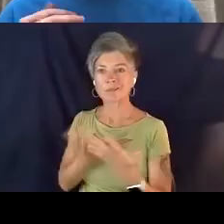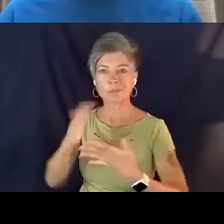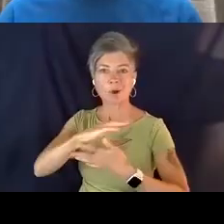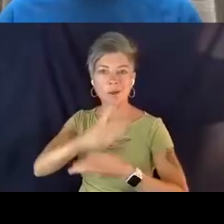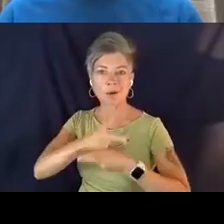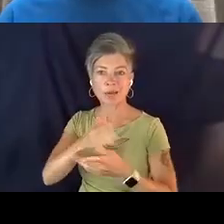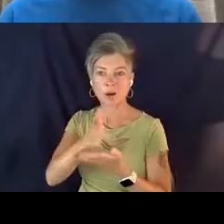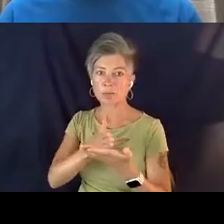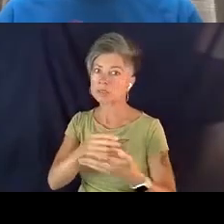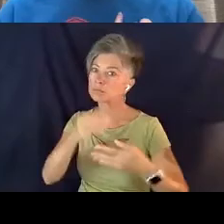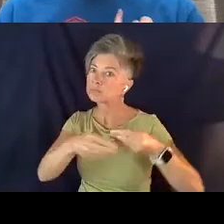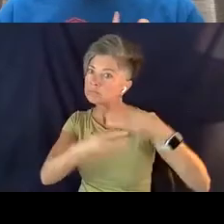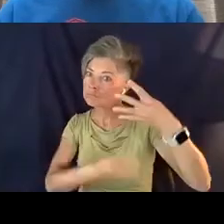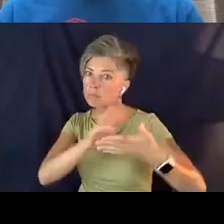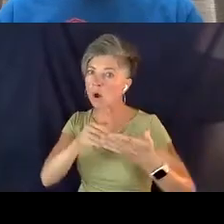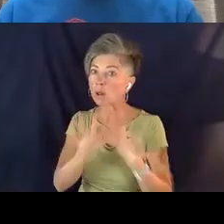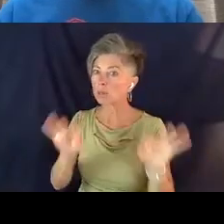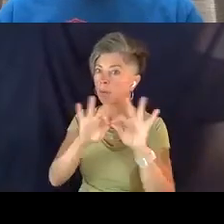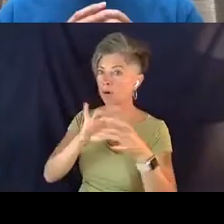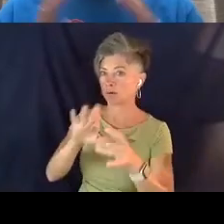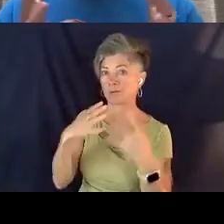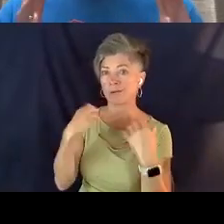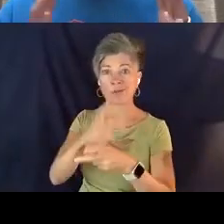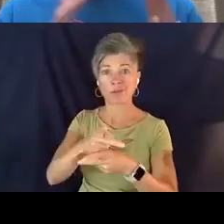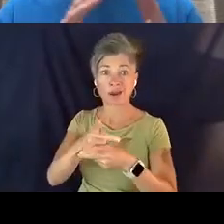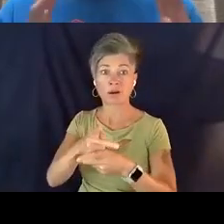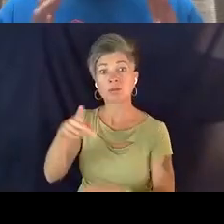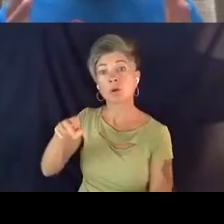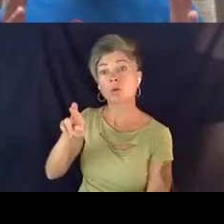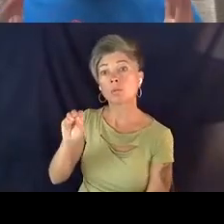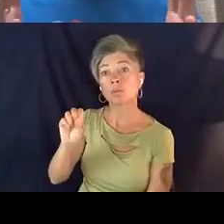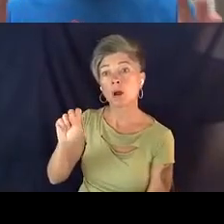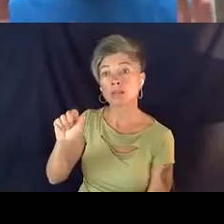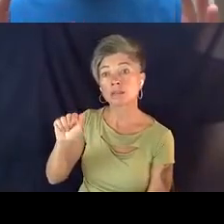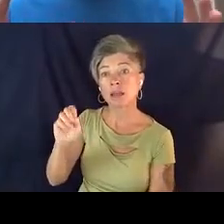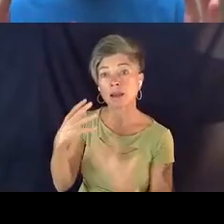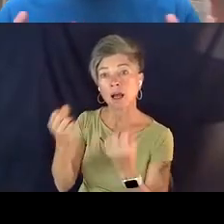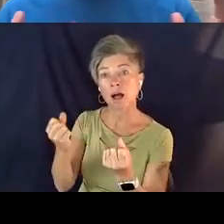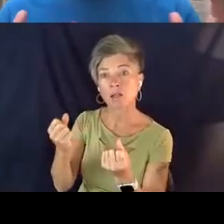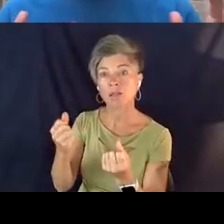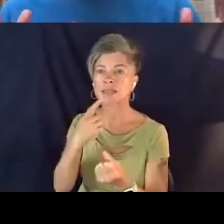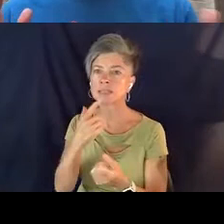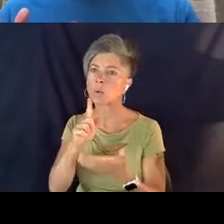So prostate health. When I look at someone, I say, "What are those organs in your temple, in your body, that we need